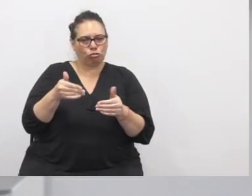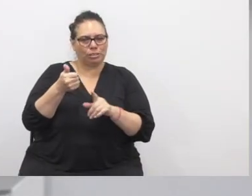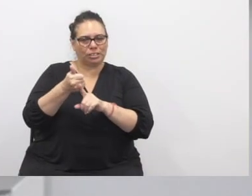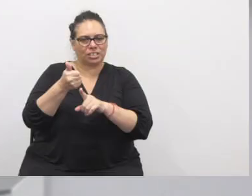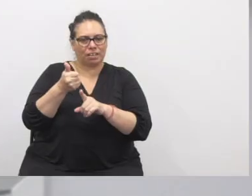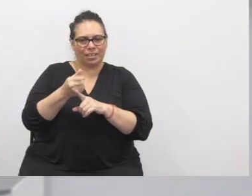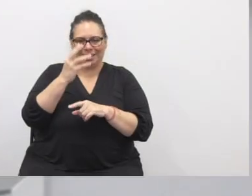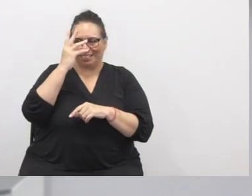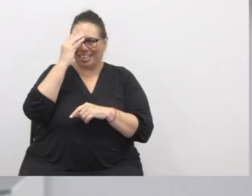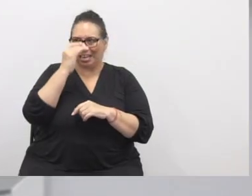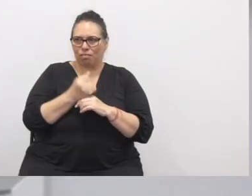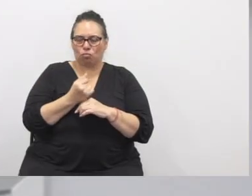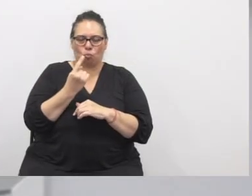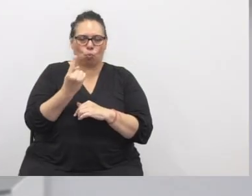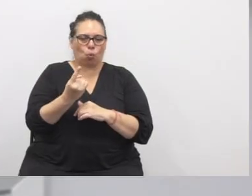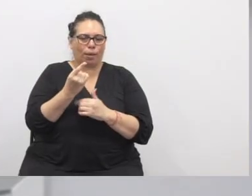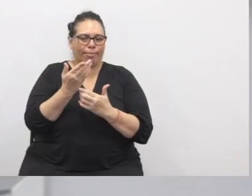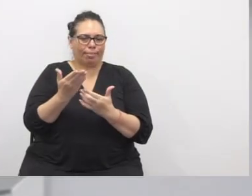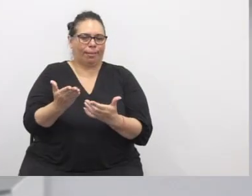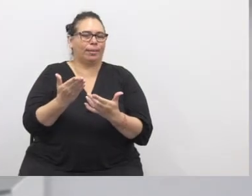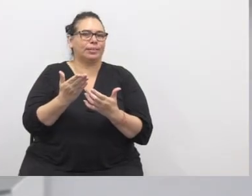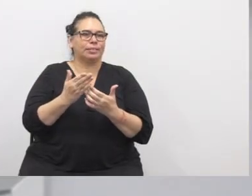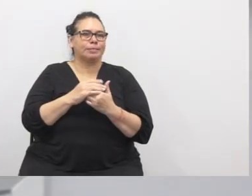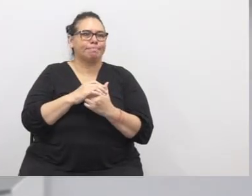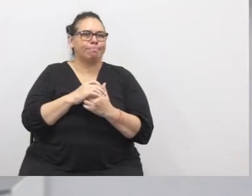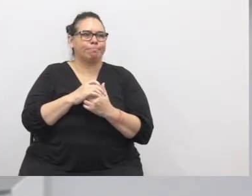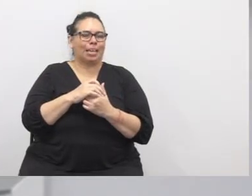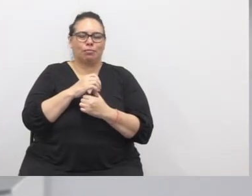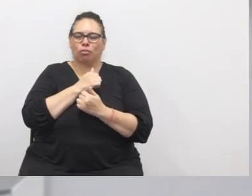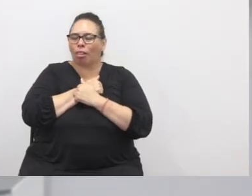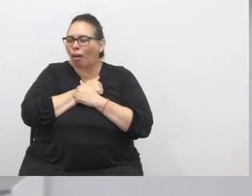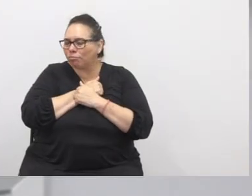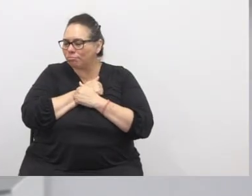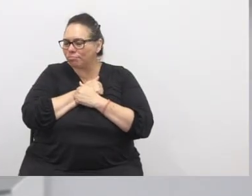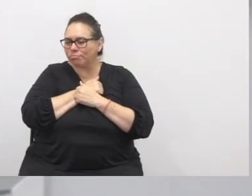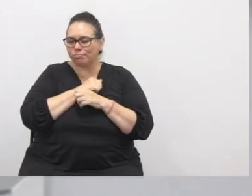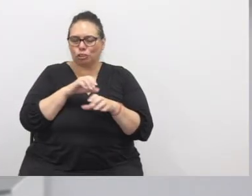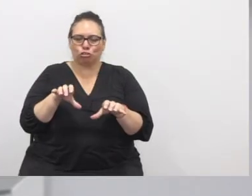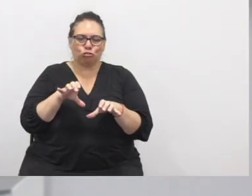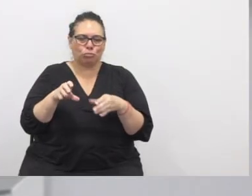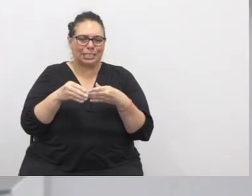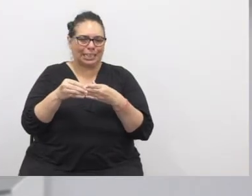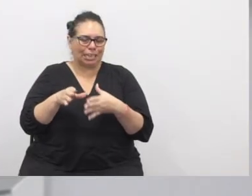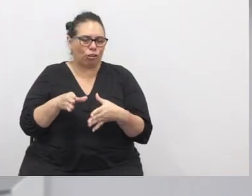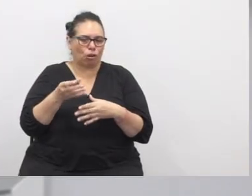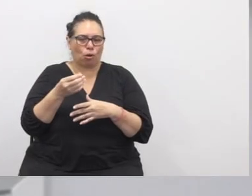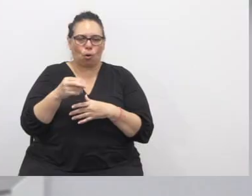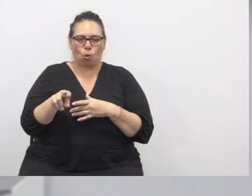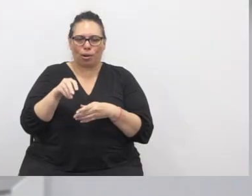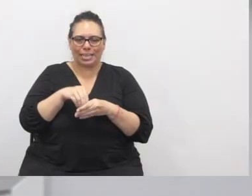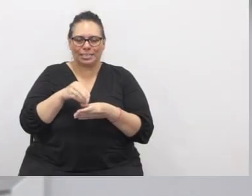think of one thing that really you love to do as a leader or in service in your community,